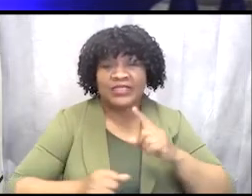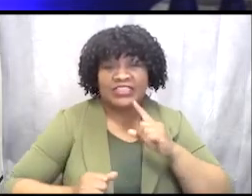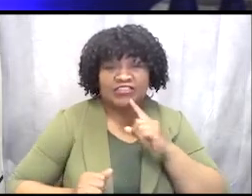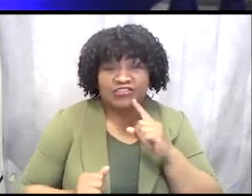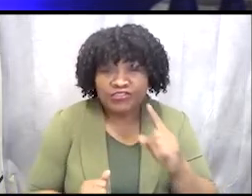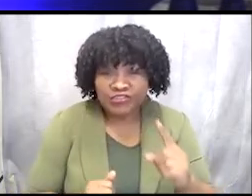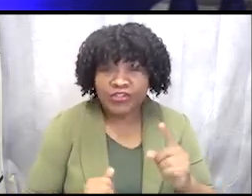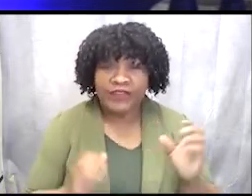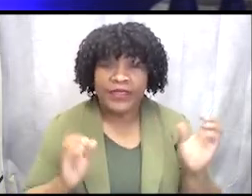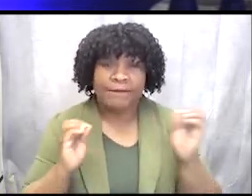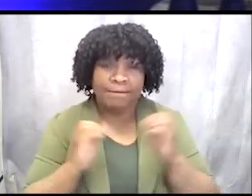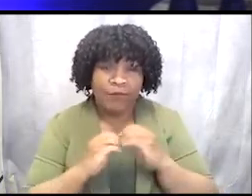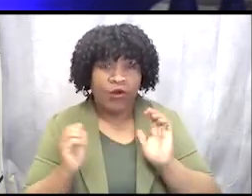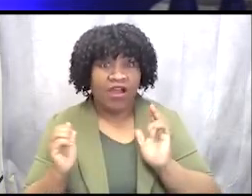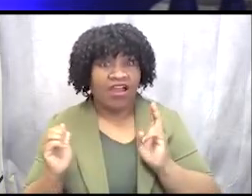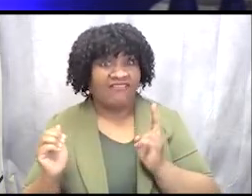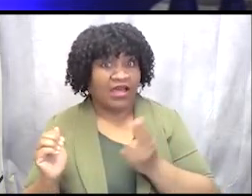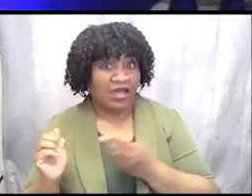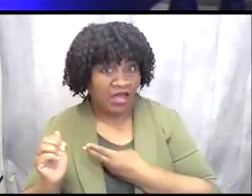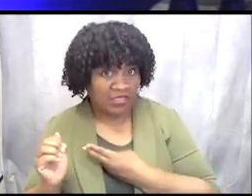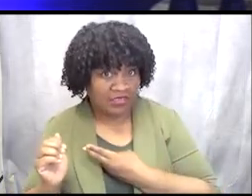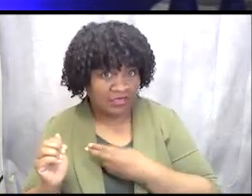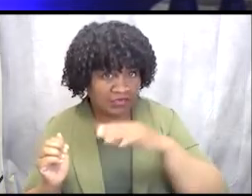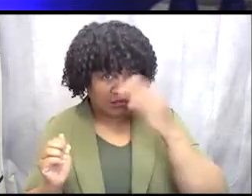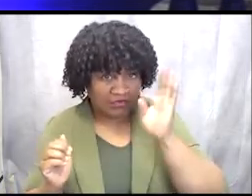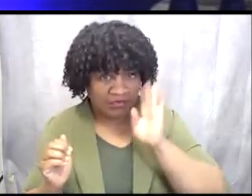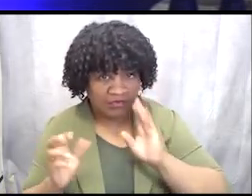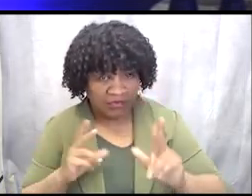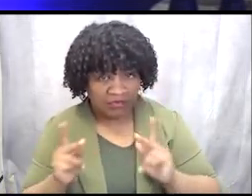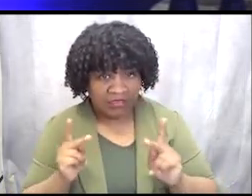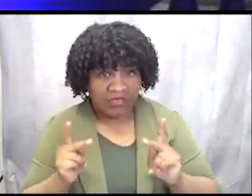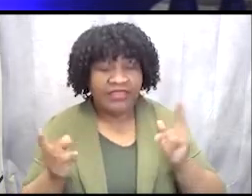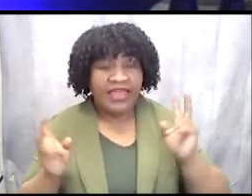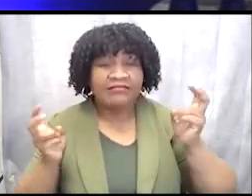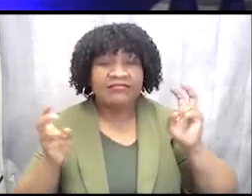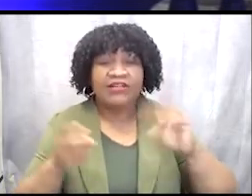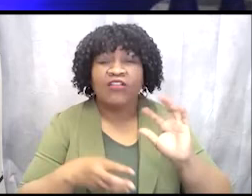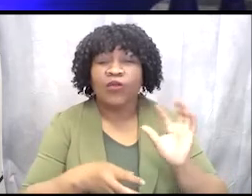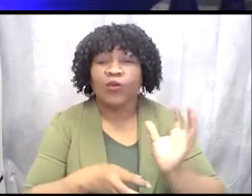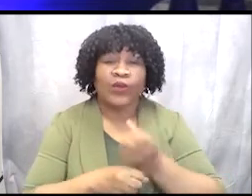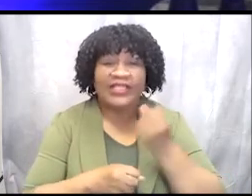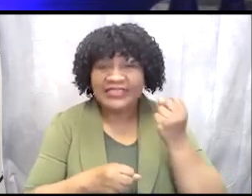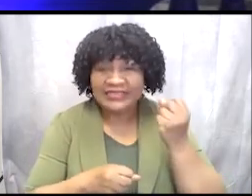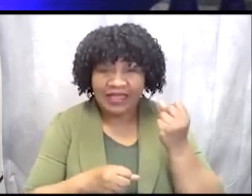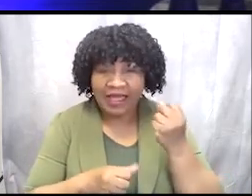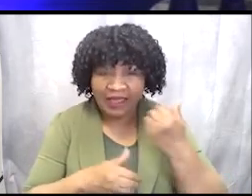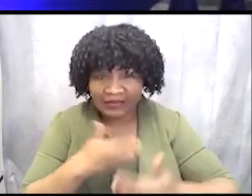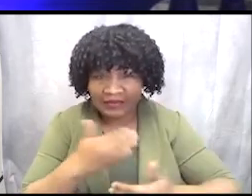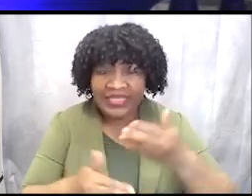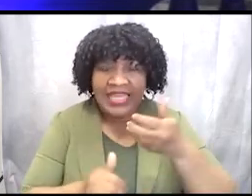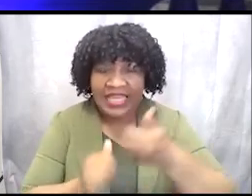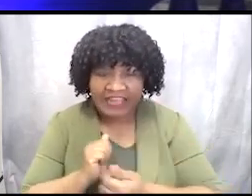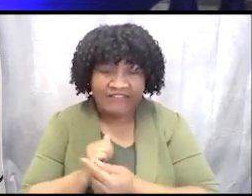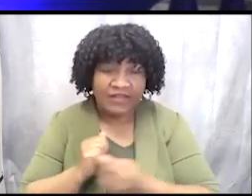that more of us are on the winning side of this. And in fact, everybody should be working